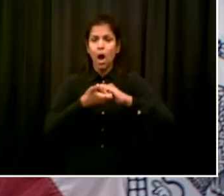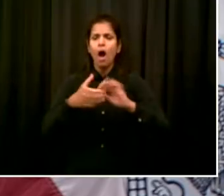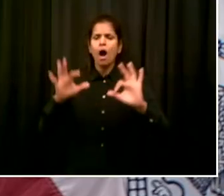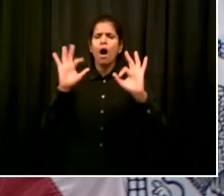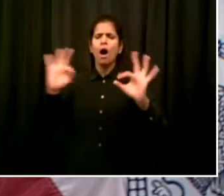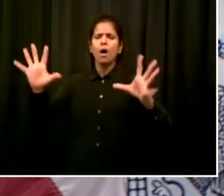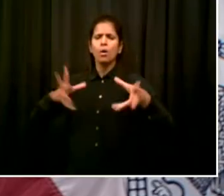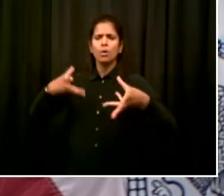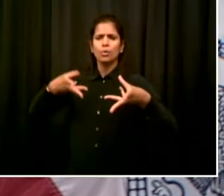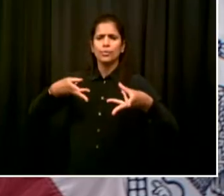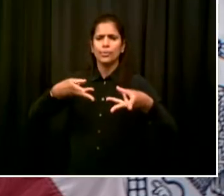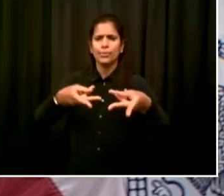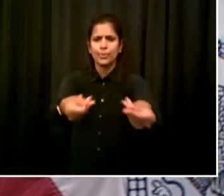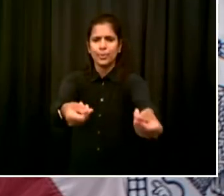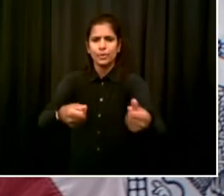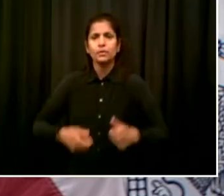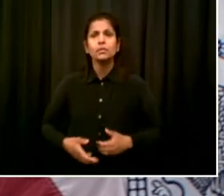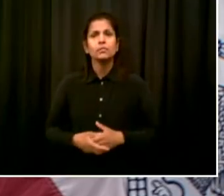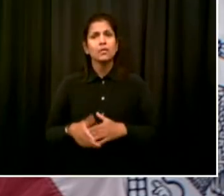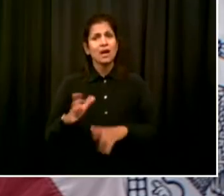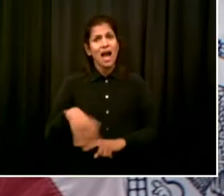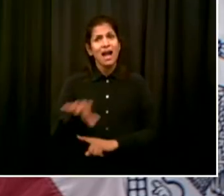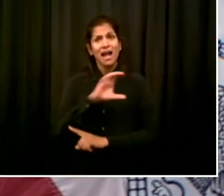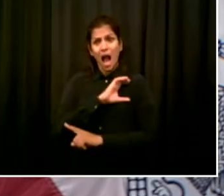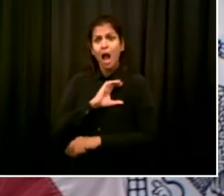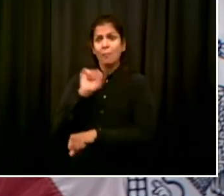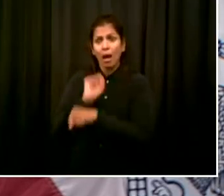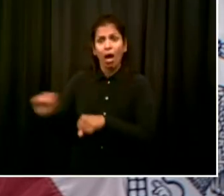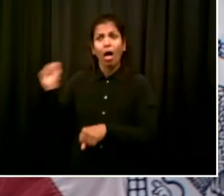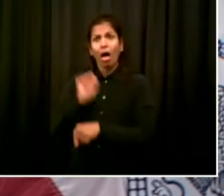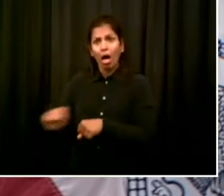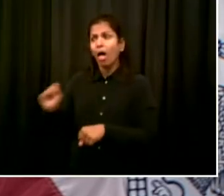COMMISSIONER, OFFICES RUNNING TOWARDS DANGER, NOW THERE IS PROSECUTION